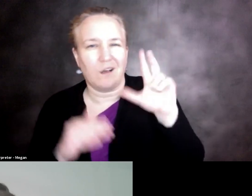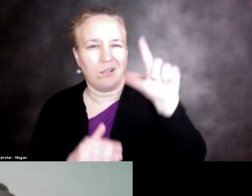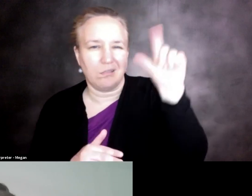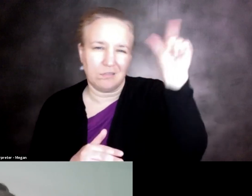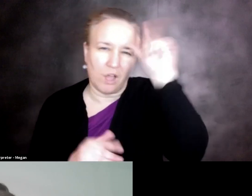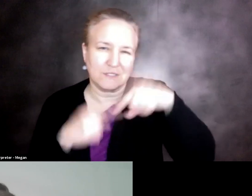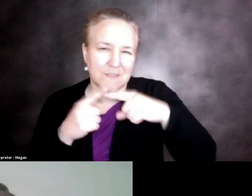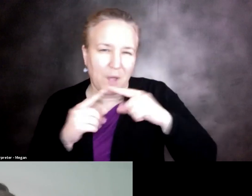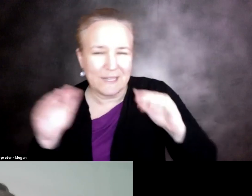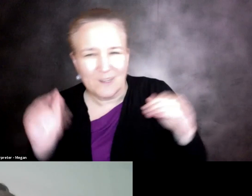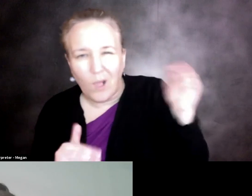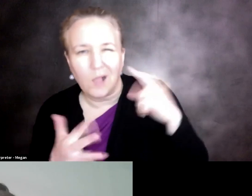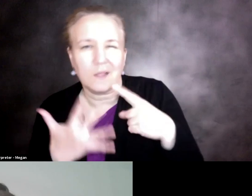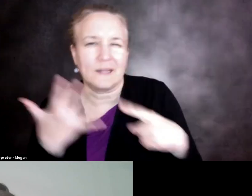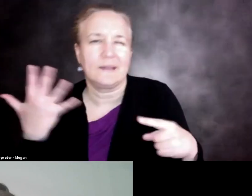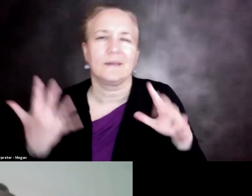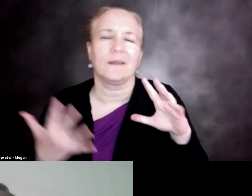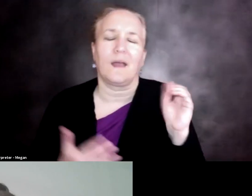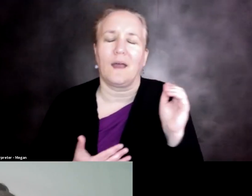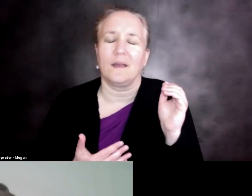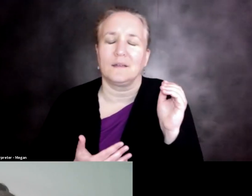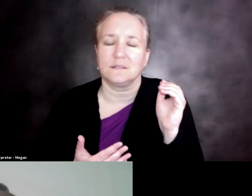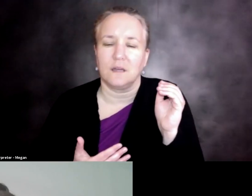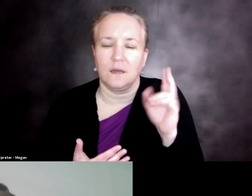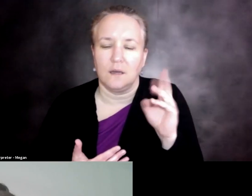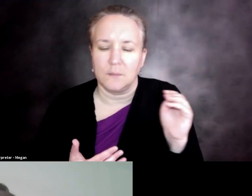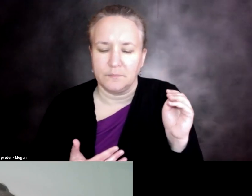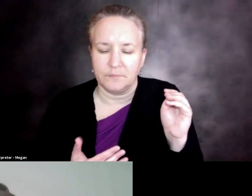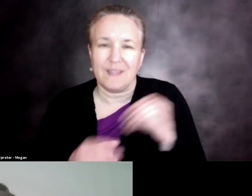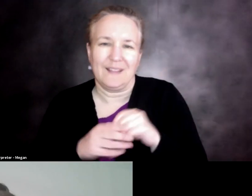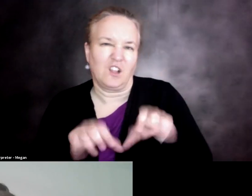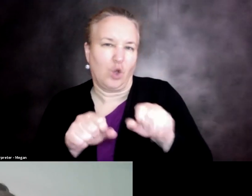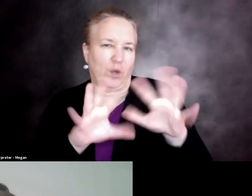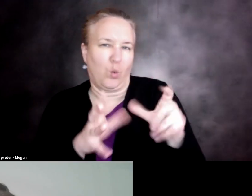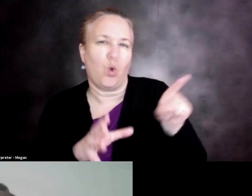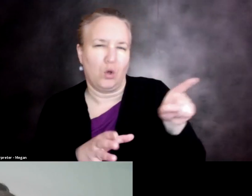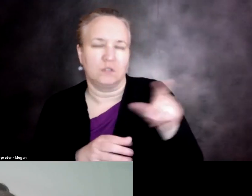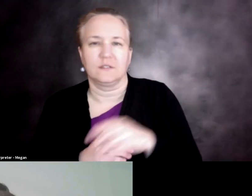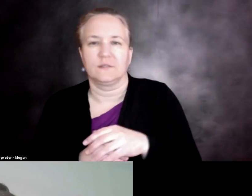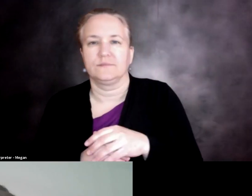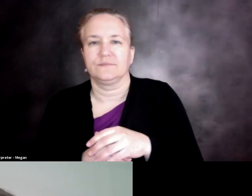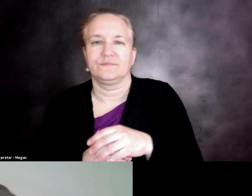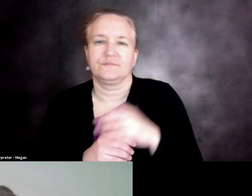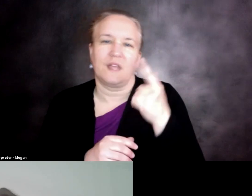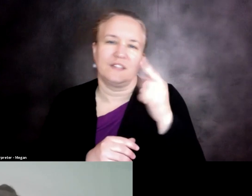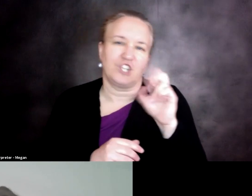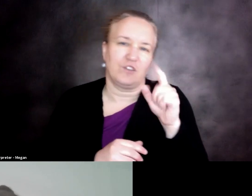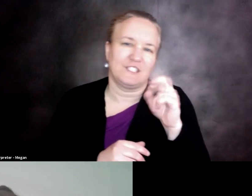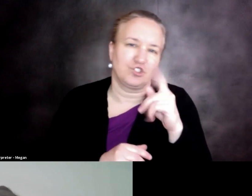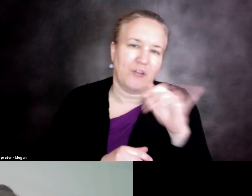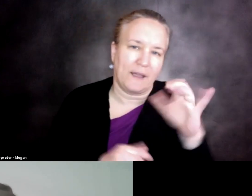and gerontocratic ideas, in which a young person should